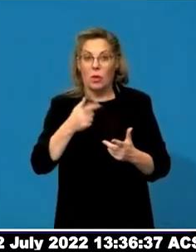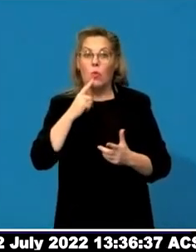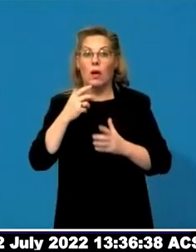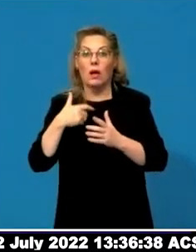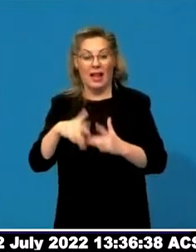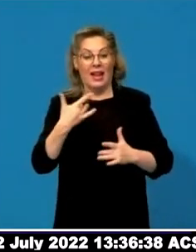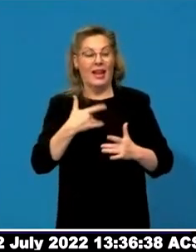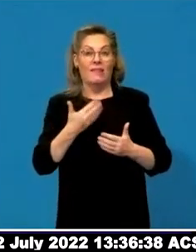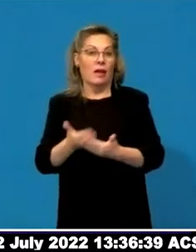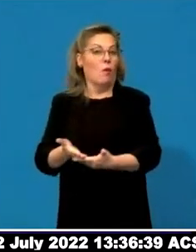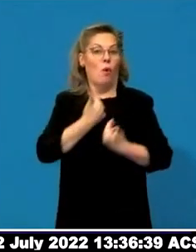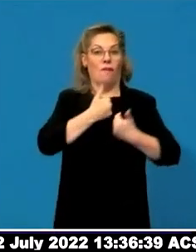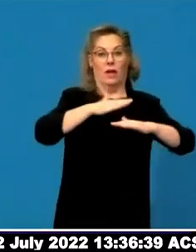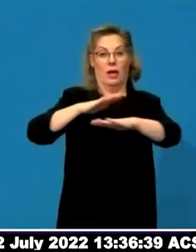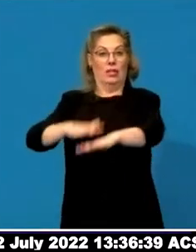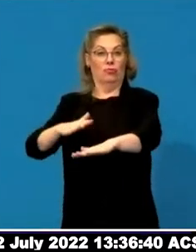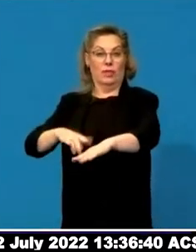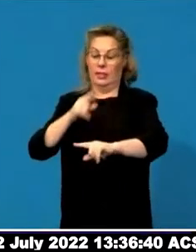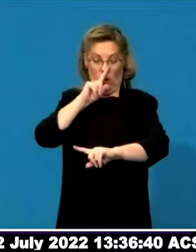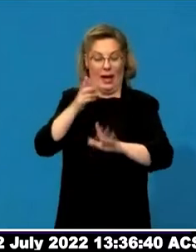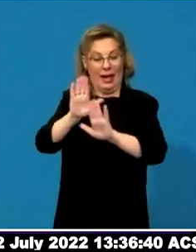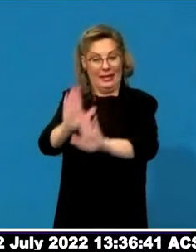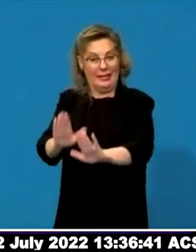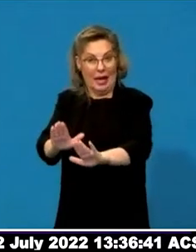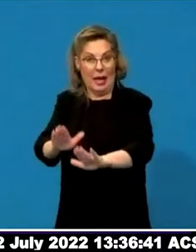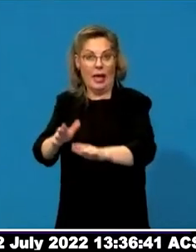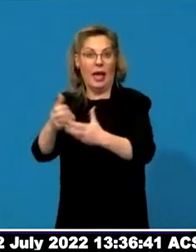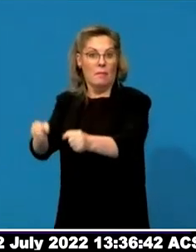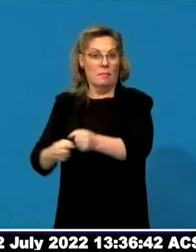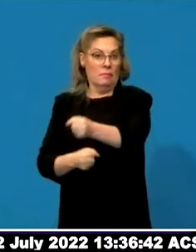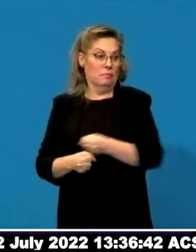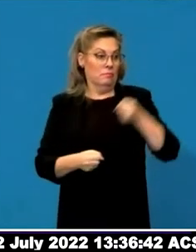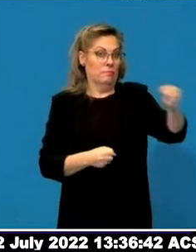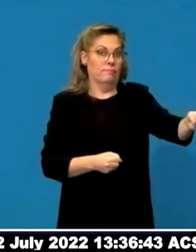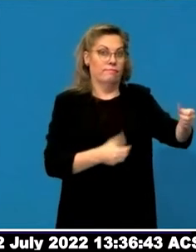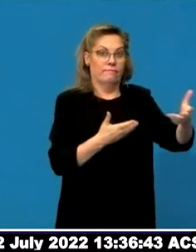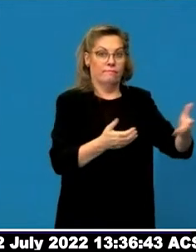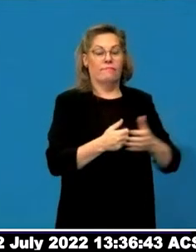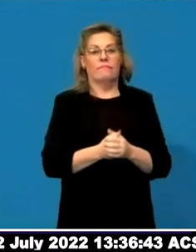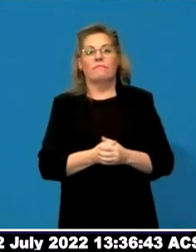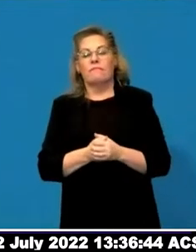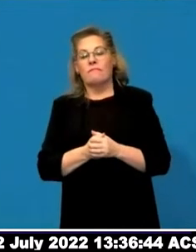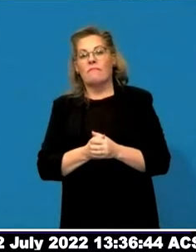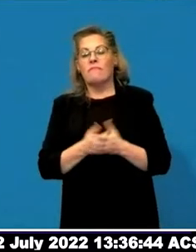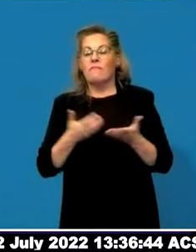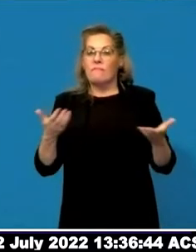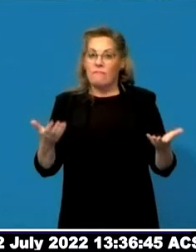So do you know why that is? Because it was hard for the parents to take care of them.